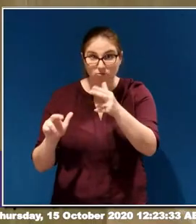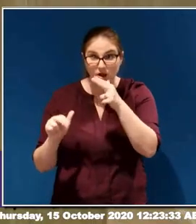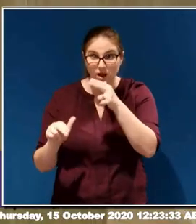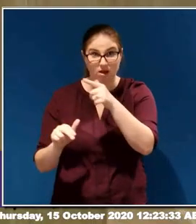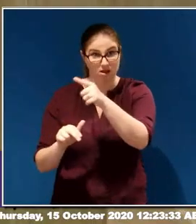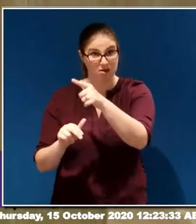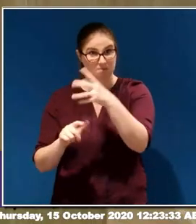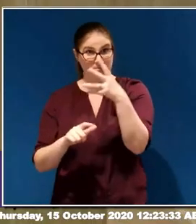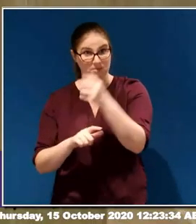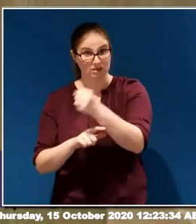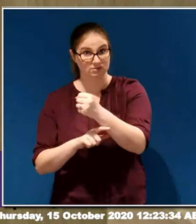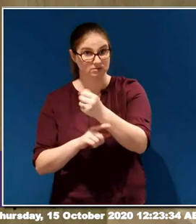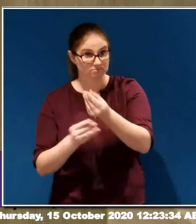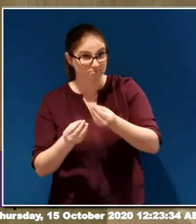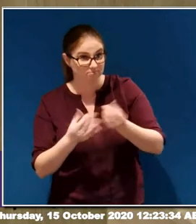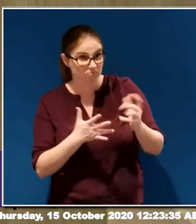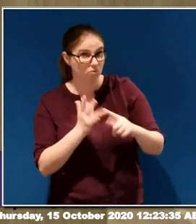No, it should be the school.